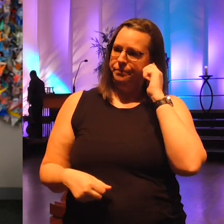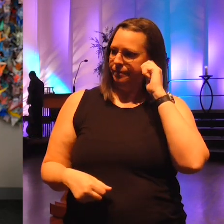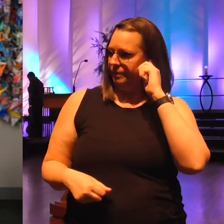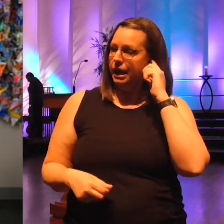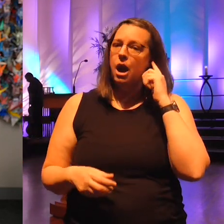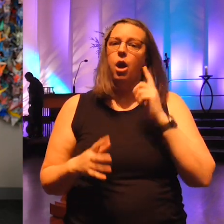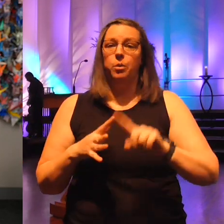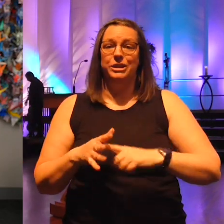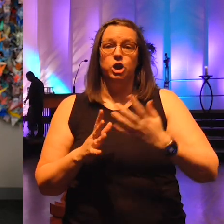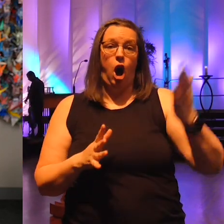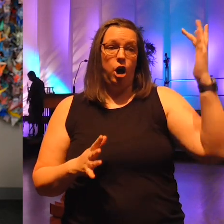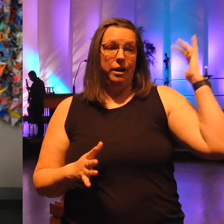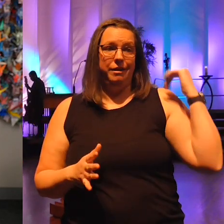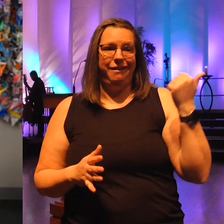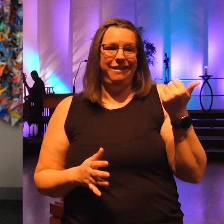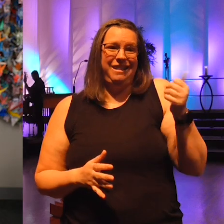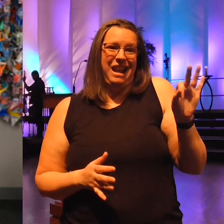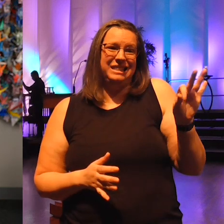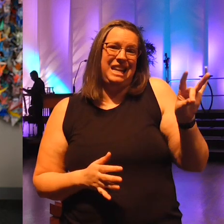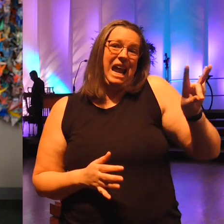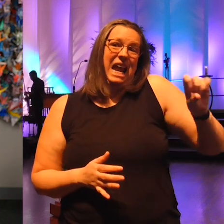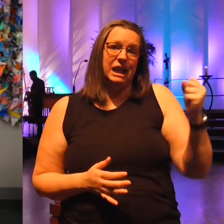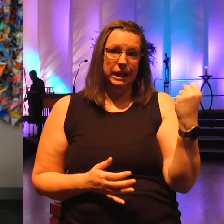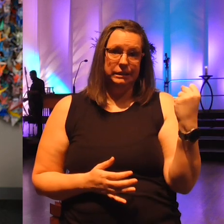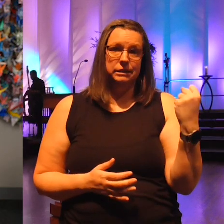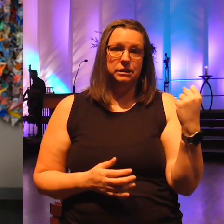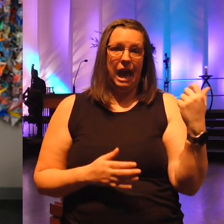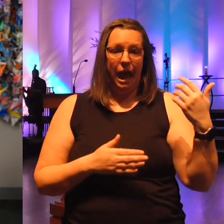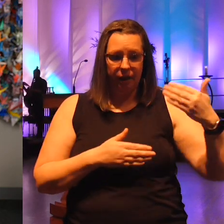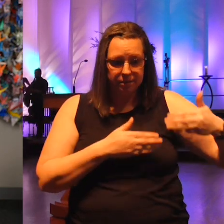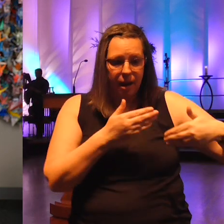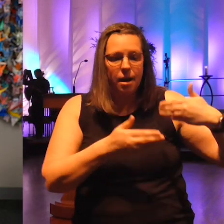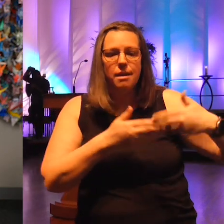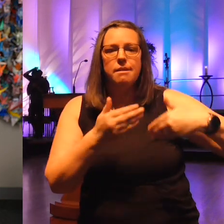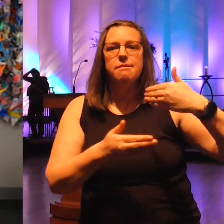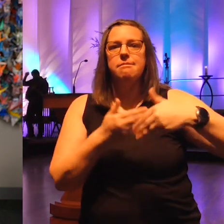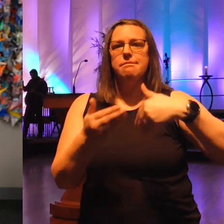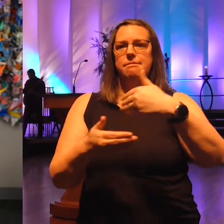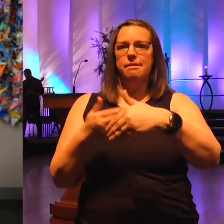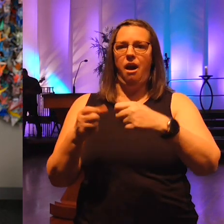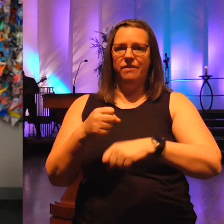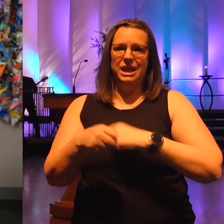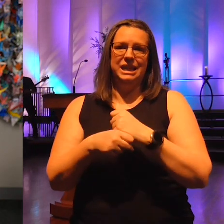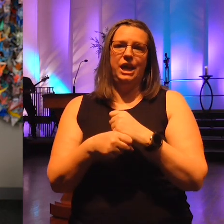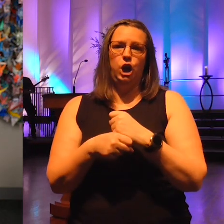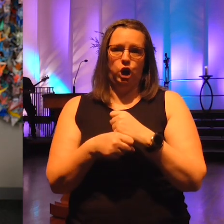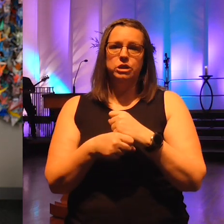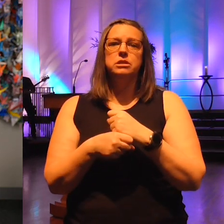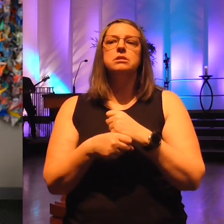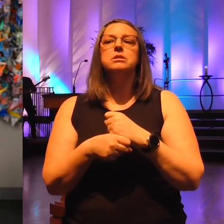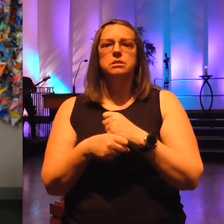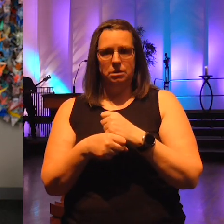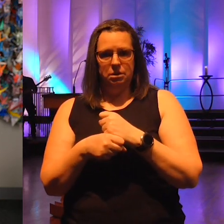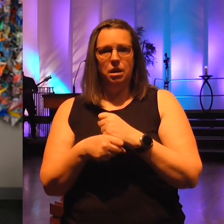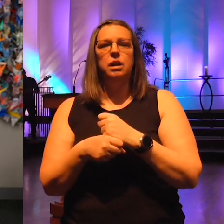has been nurtured and developed over the many decades to uh create an endowment a long-term